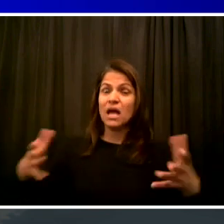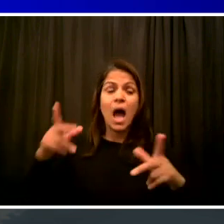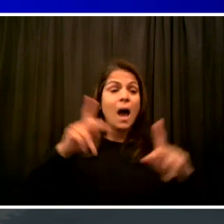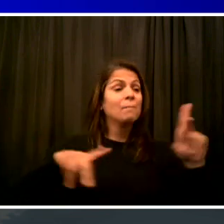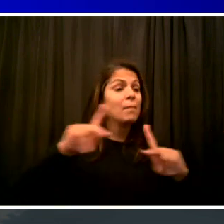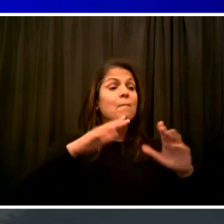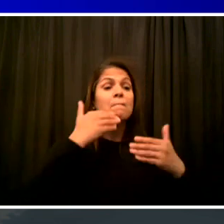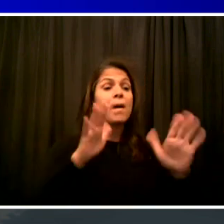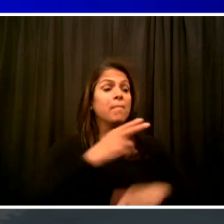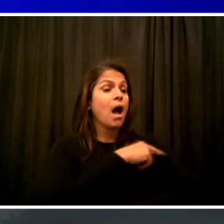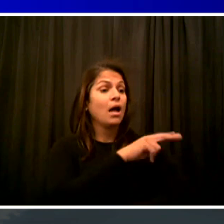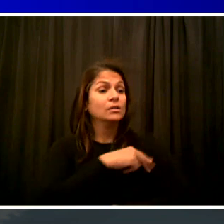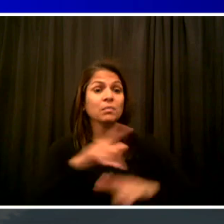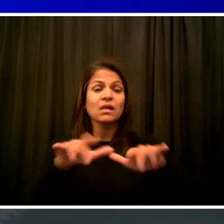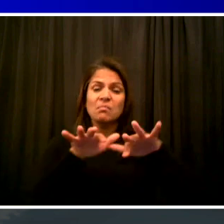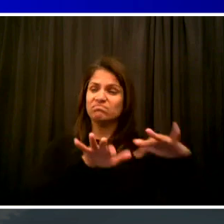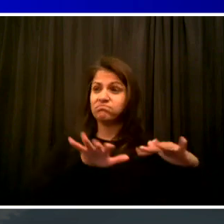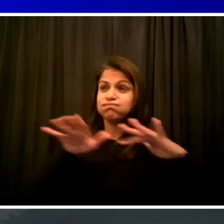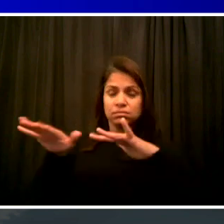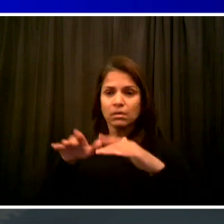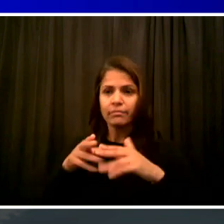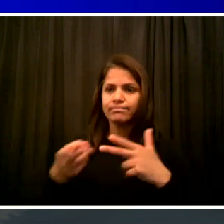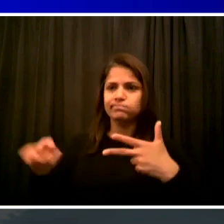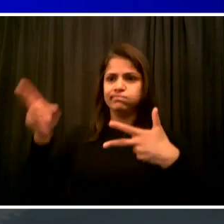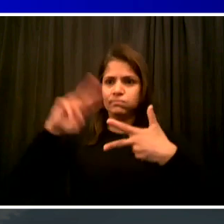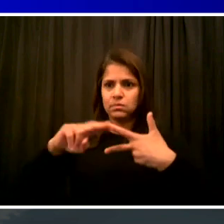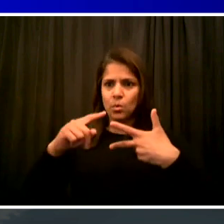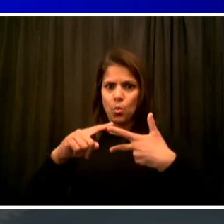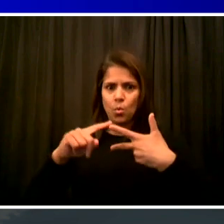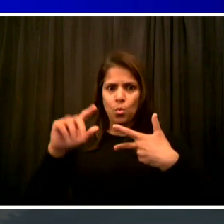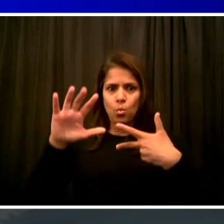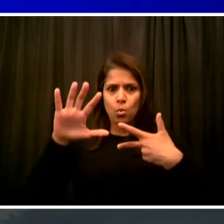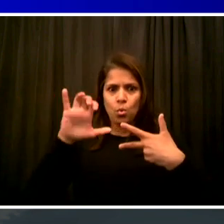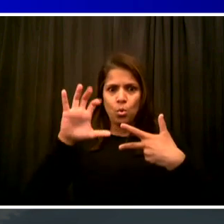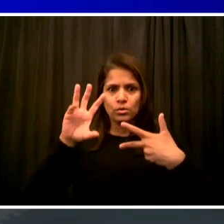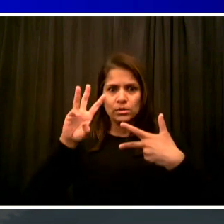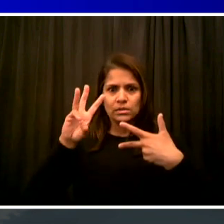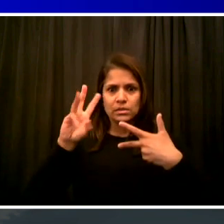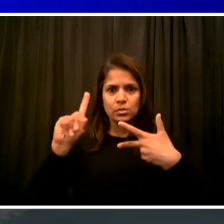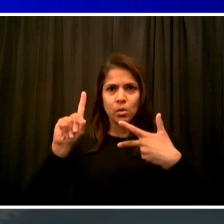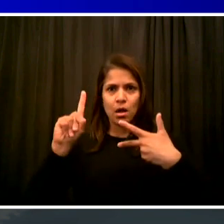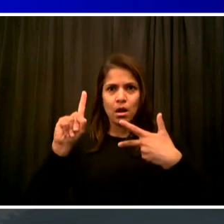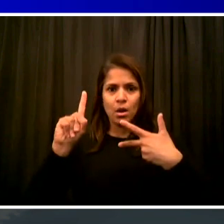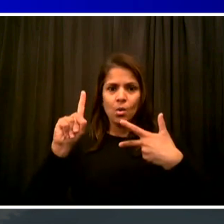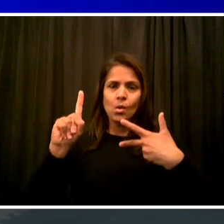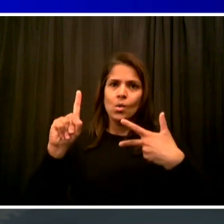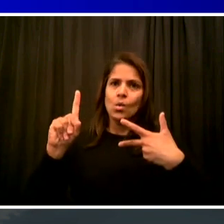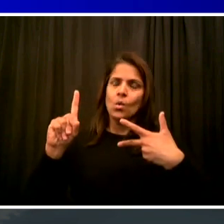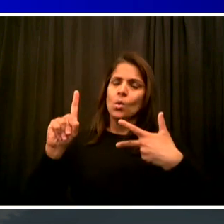THE DAILY NUMBER OF PEOPLE IN ICUs IN OUR PUBLIC HOSPITALS FOR SUSPECTED VICOD.